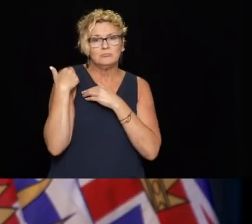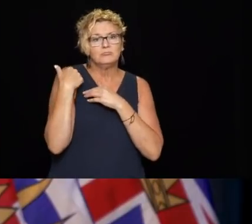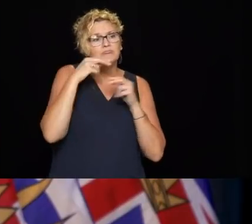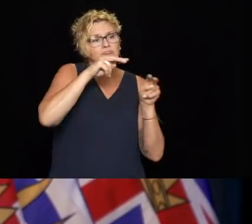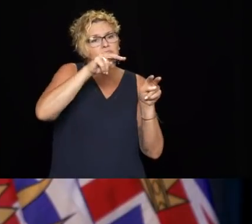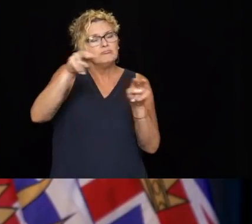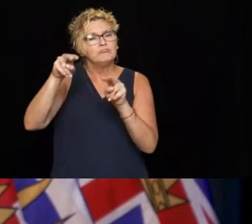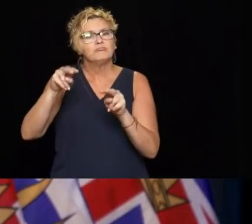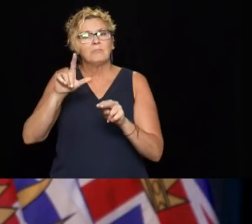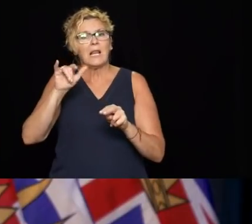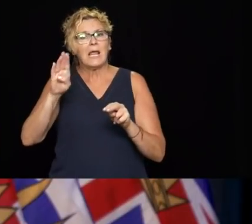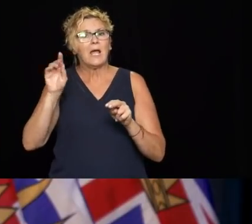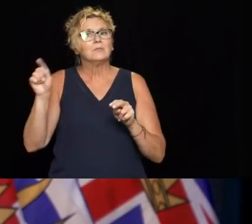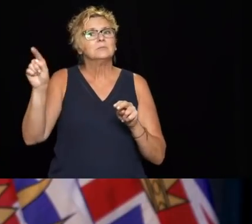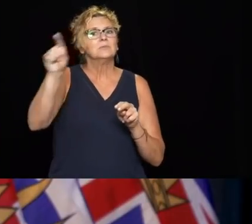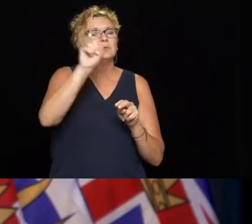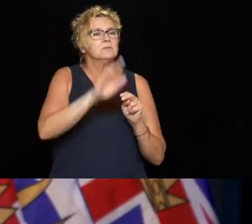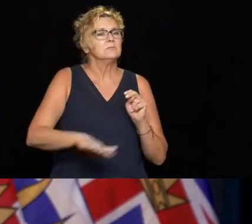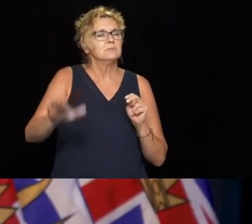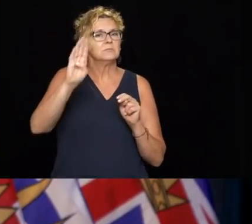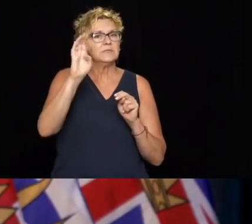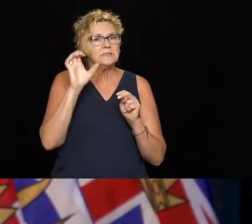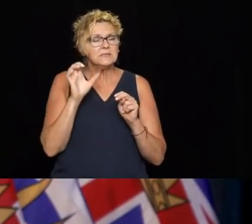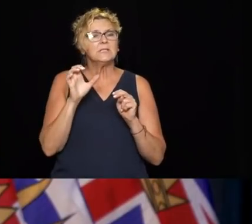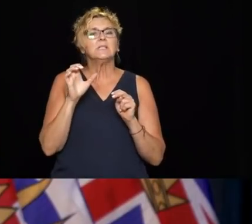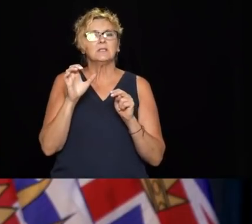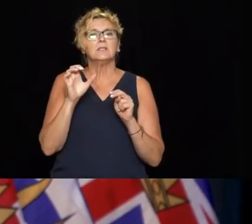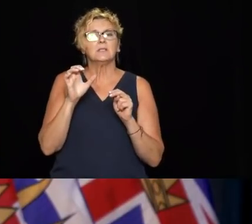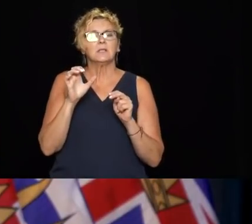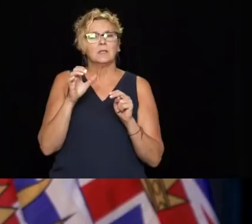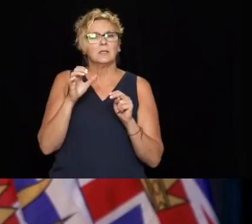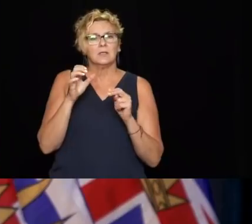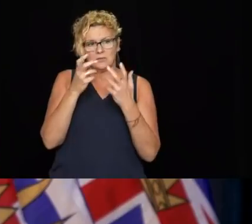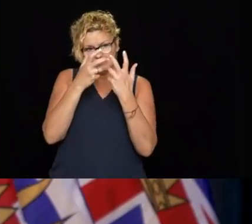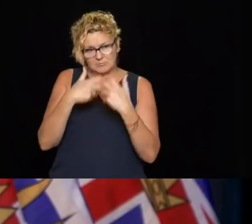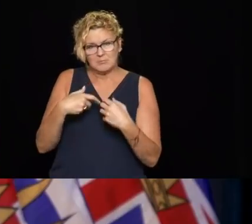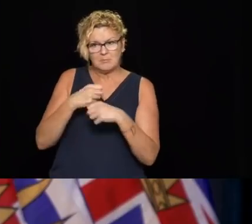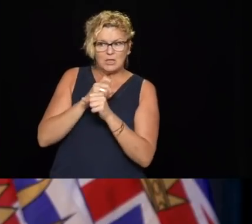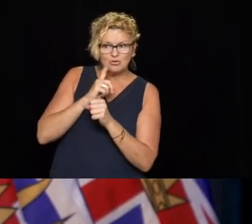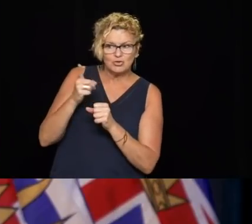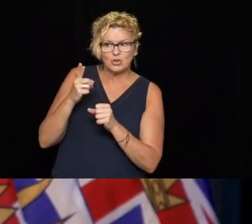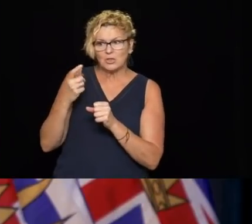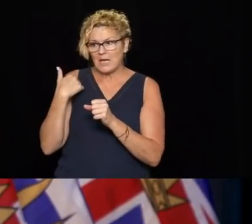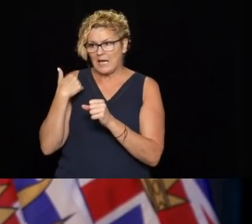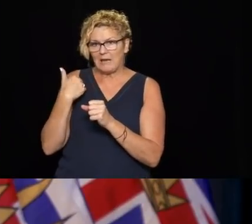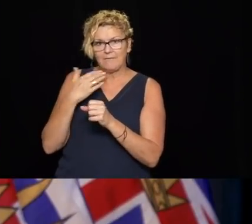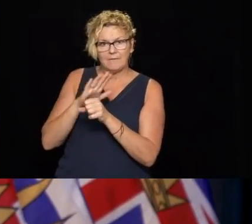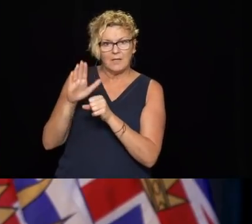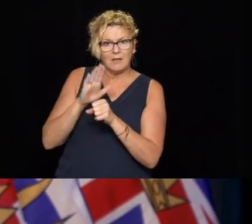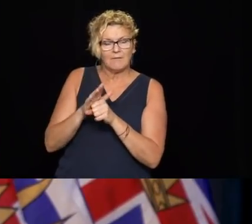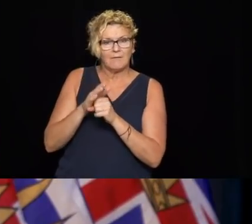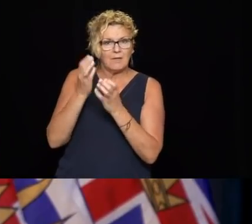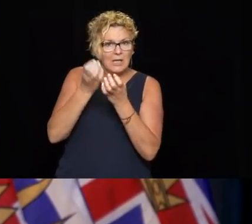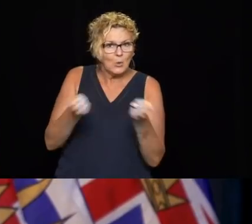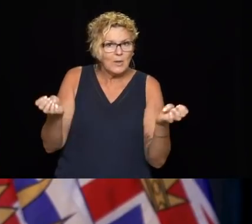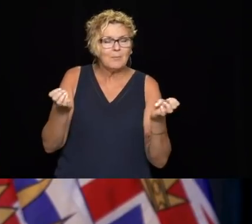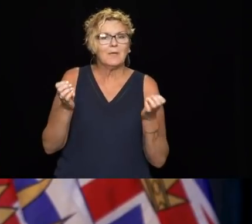provincial public health laboratory and his team have been working are with our colleagues across the country so there is an initiative to develop the agents we need